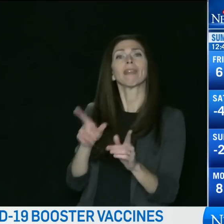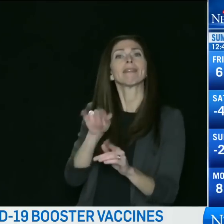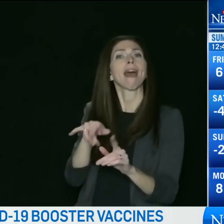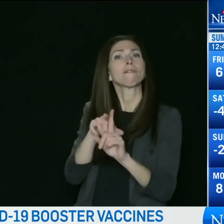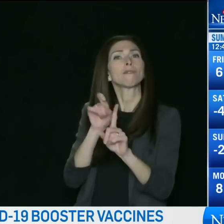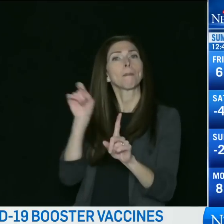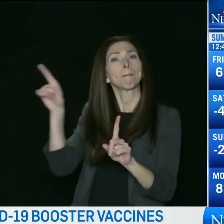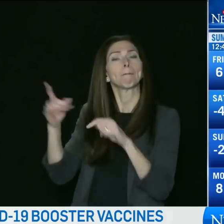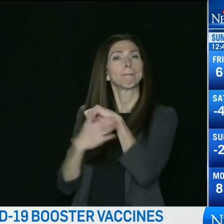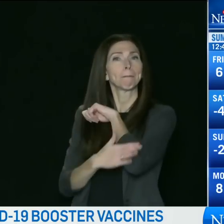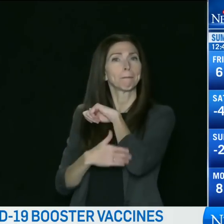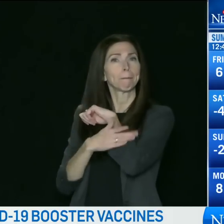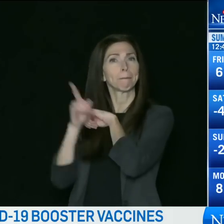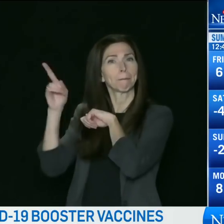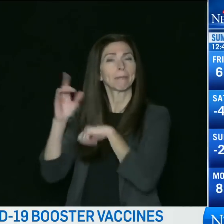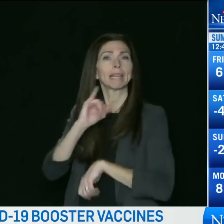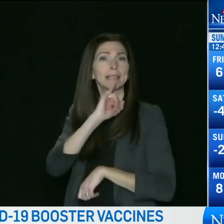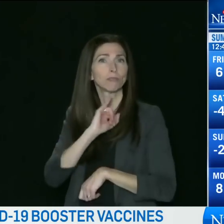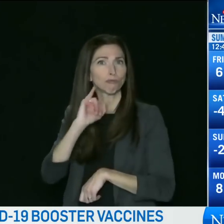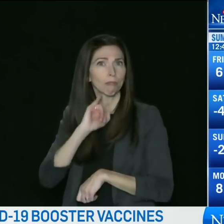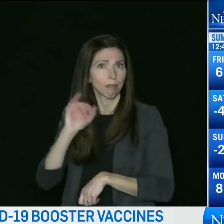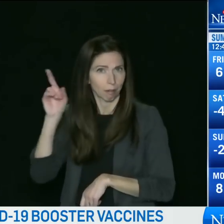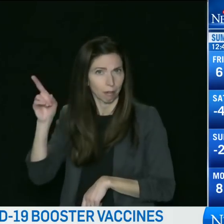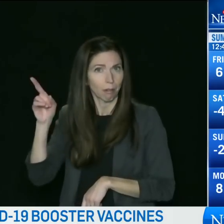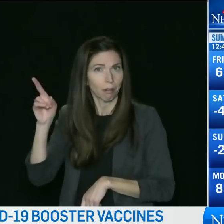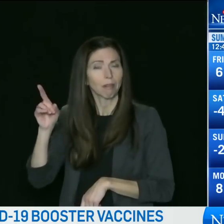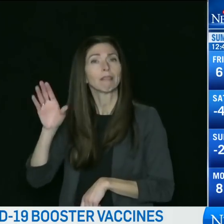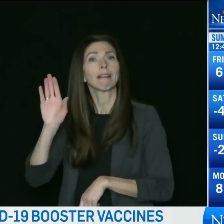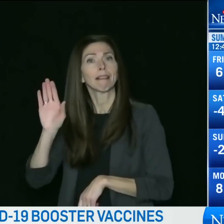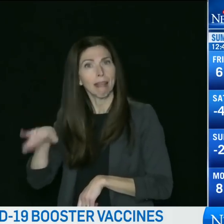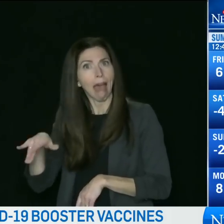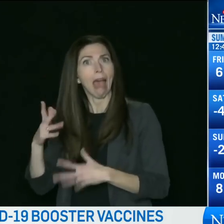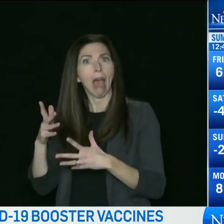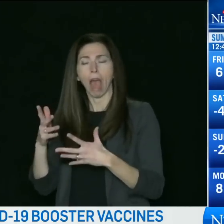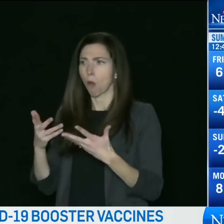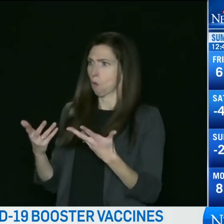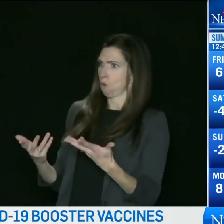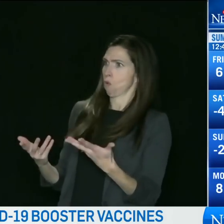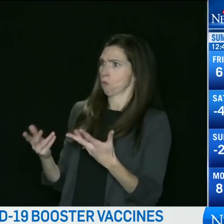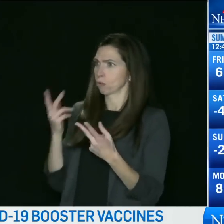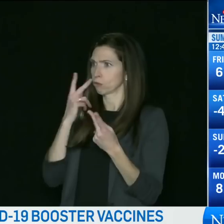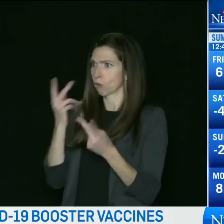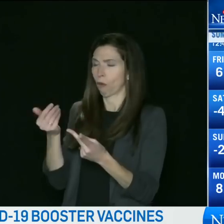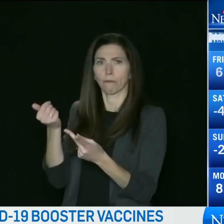AND BOOSTER DOSES HAS BEEN EVIDENCED OUT OF ISRAEL WHERE